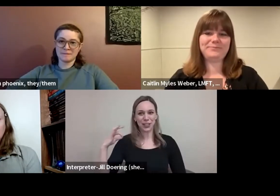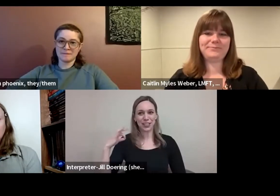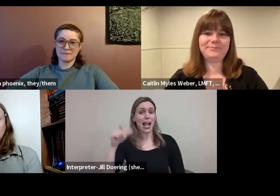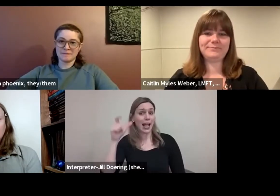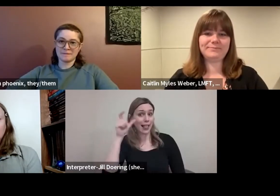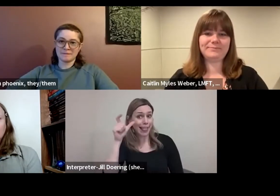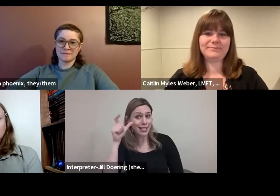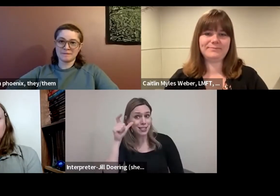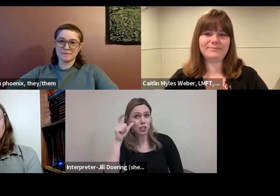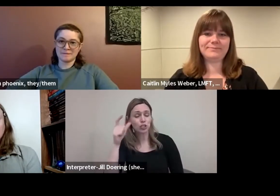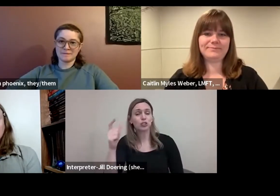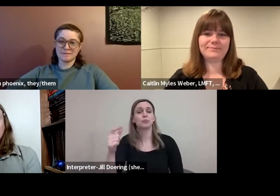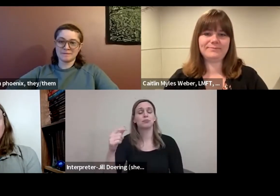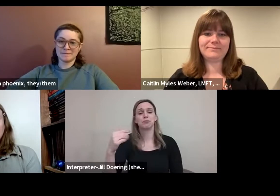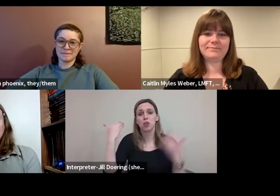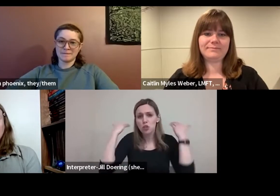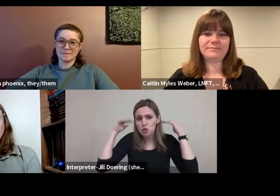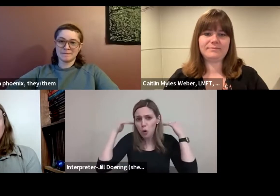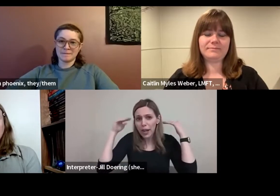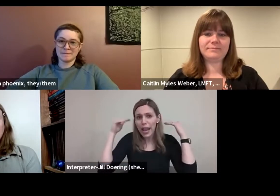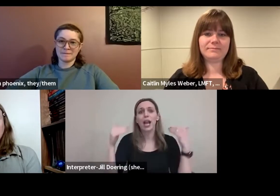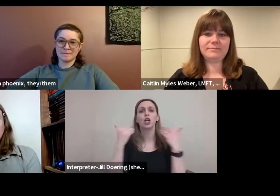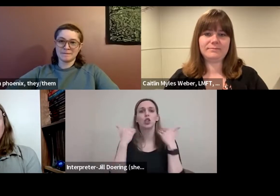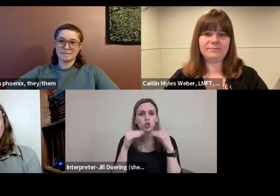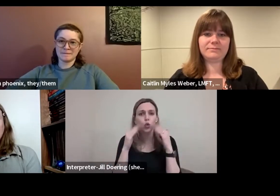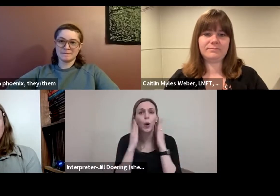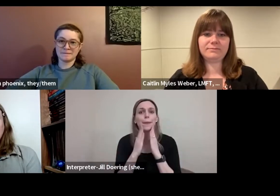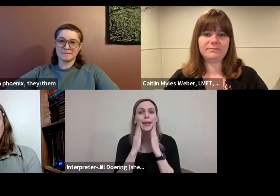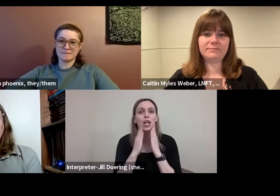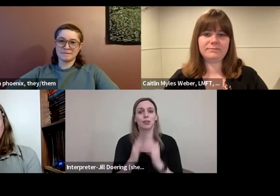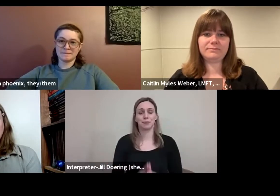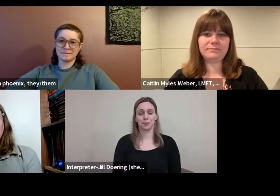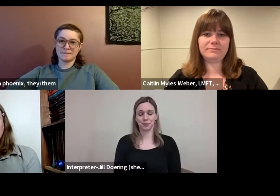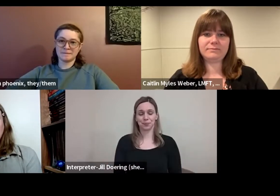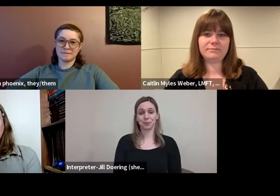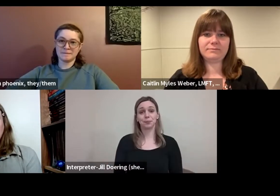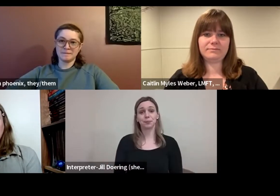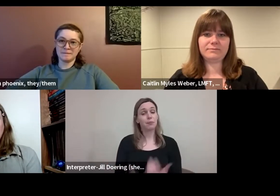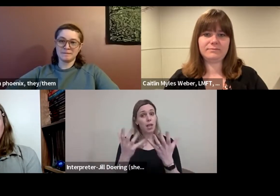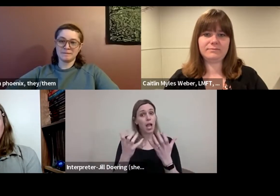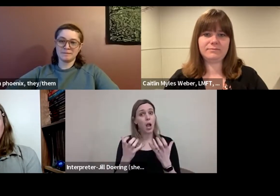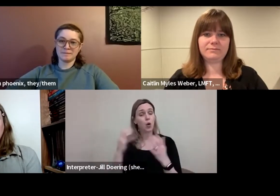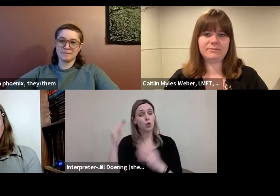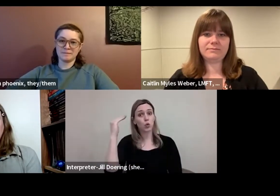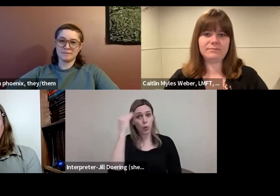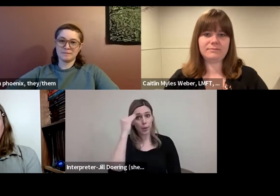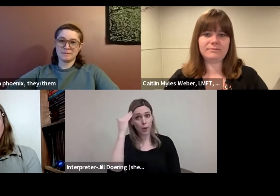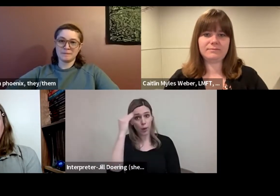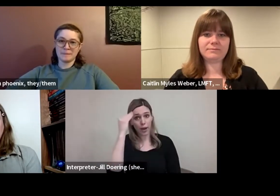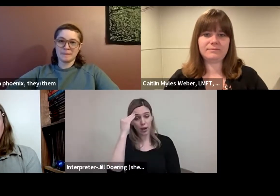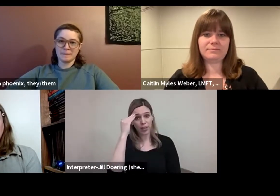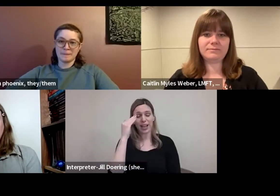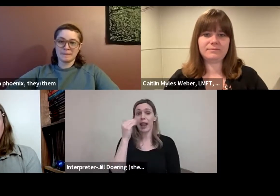I also wanna just take a moment and acknowledge the land that we are all sitting on. I know we're in different parts of the country